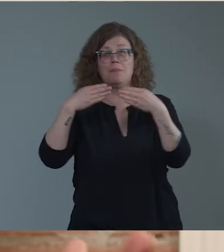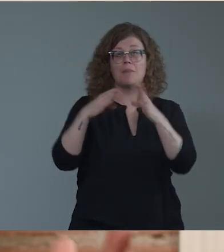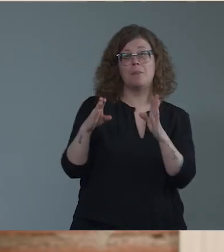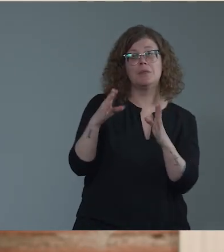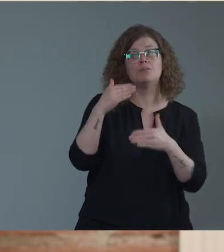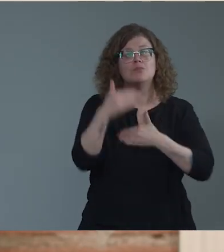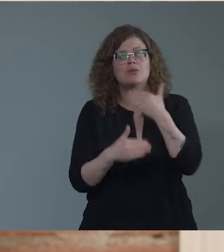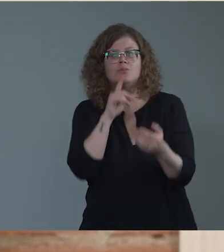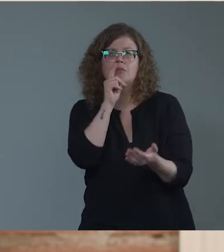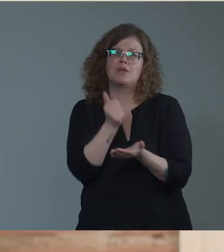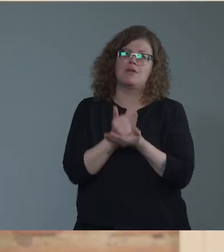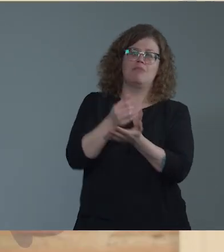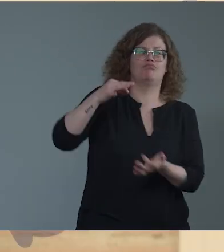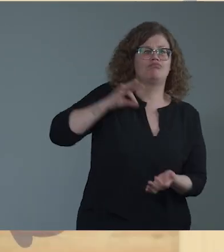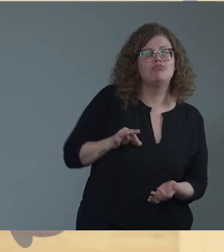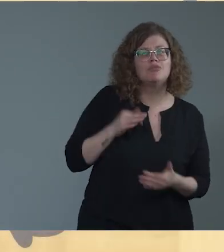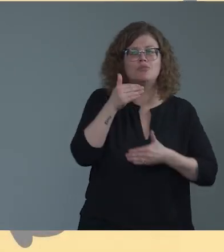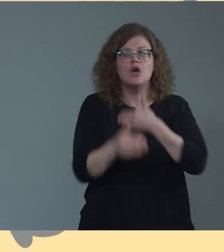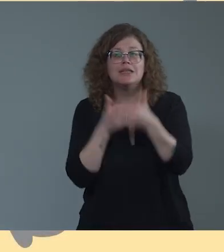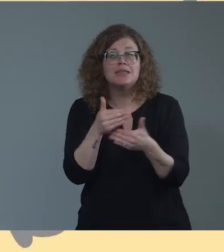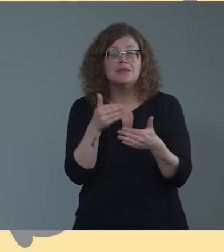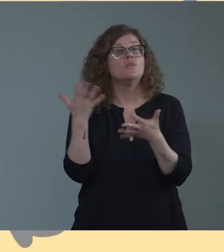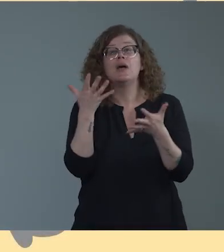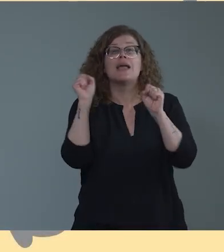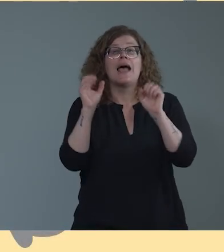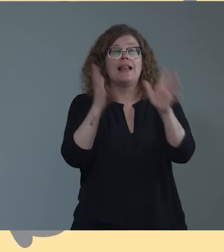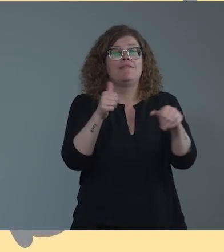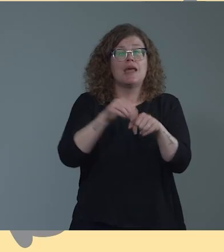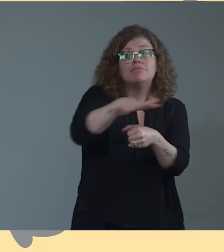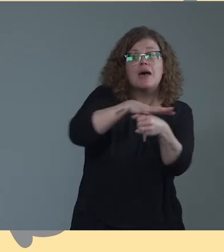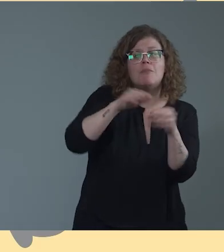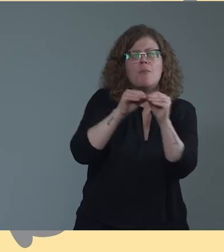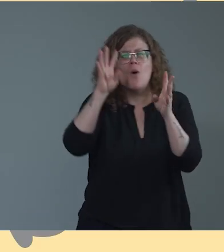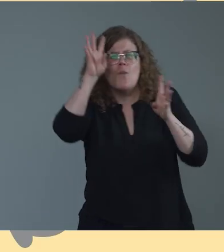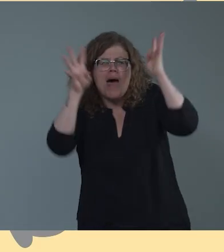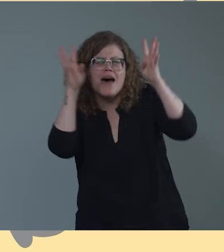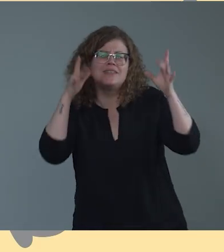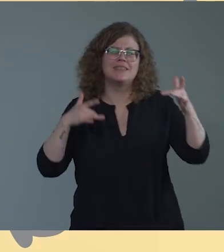is based in the process framework. So we start with all of the steps within your public art project that you should look at.